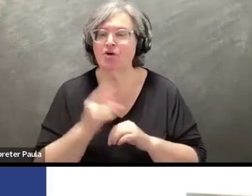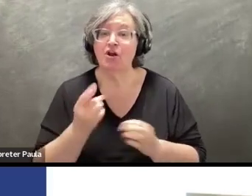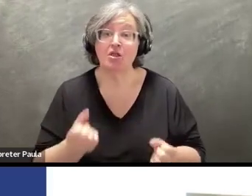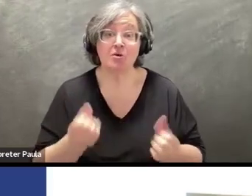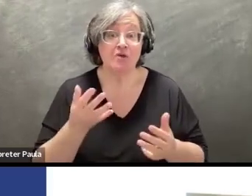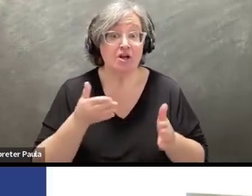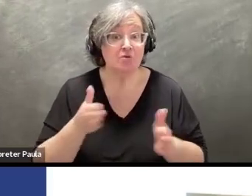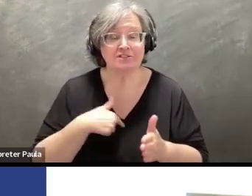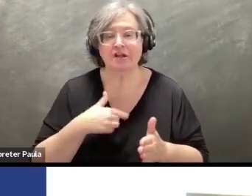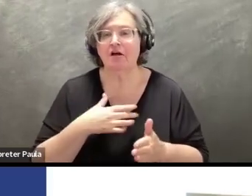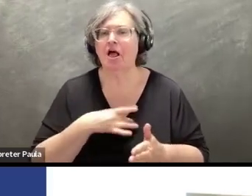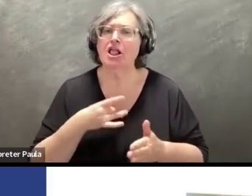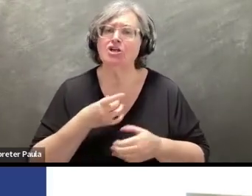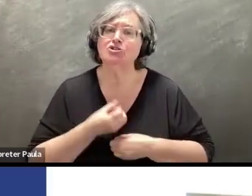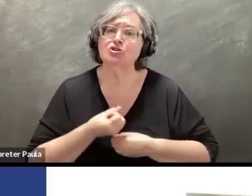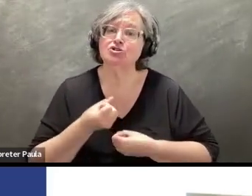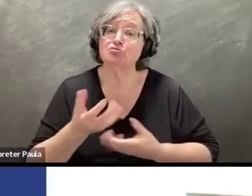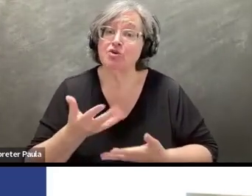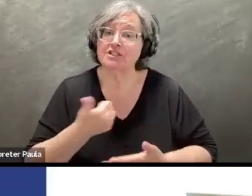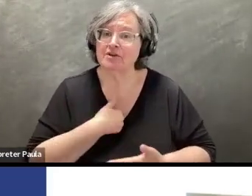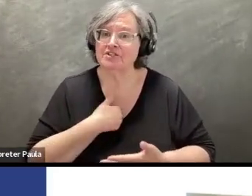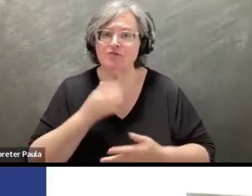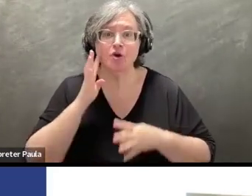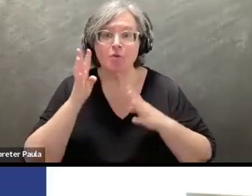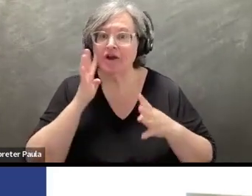like to express myself creatively is through theater,